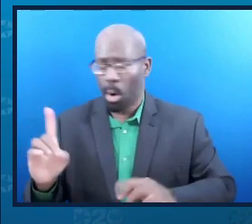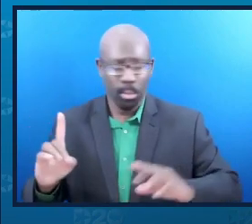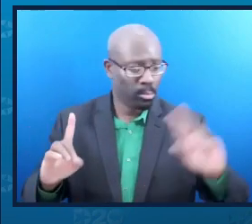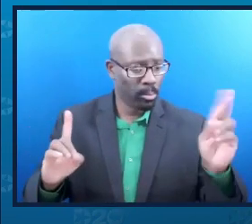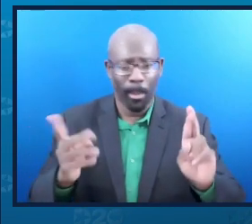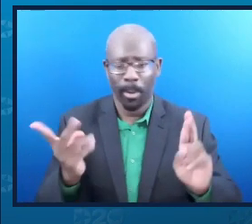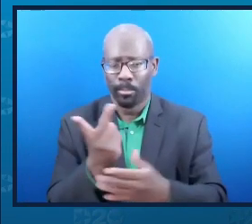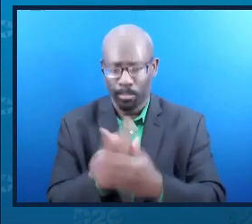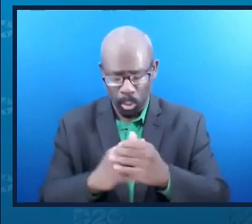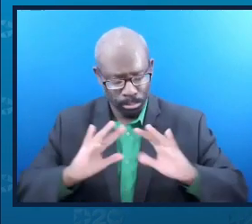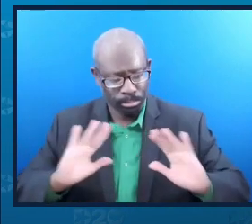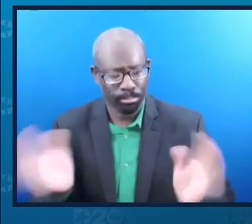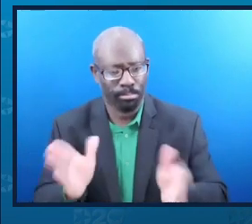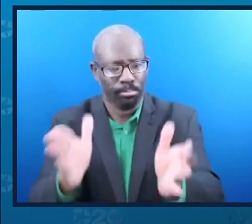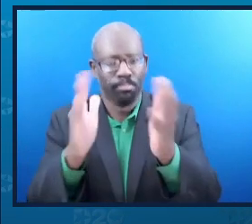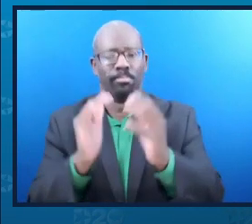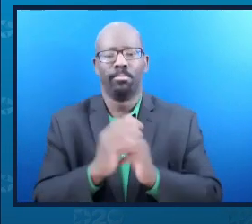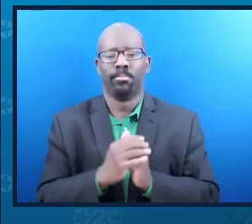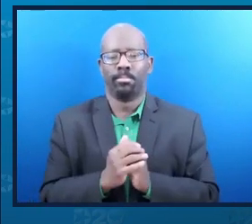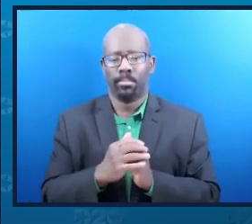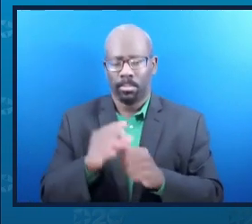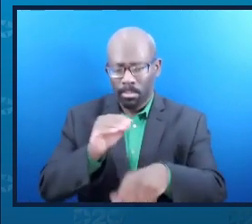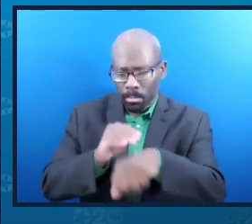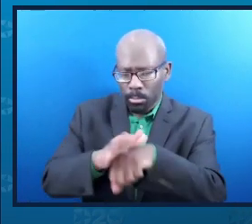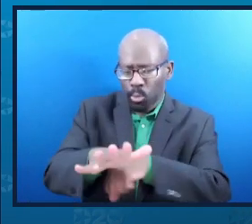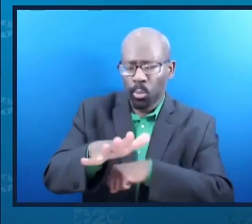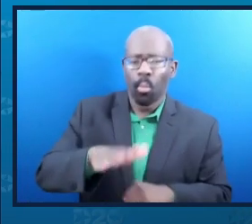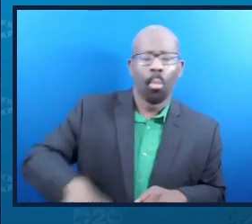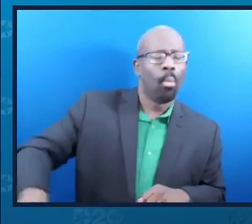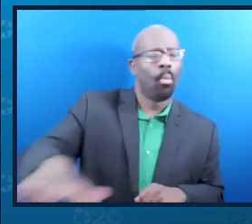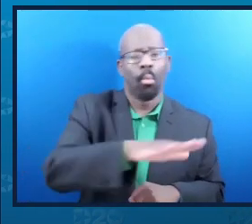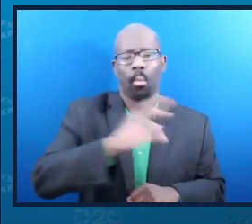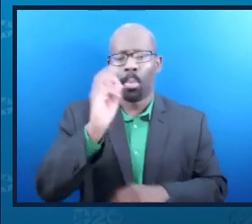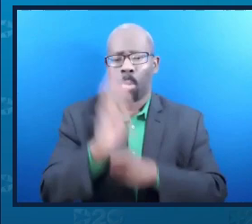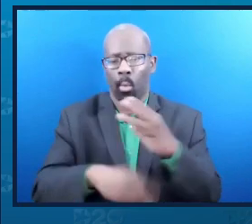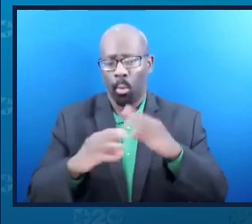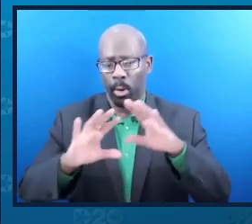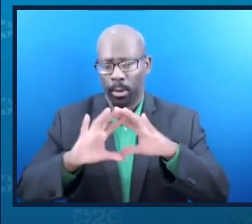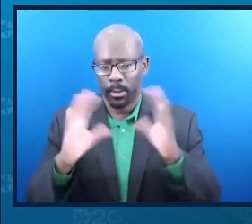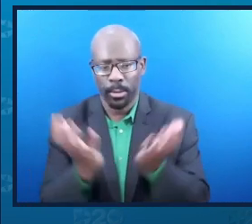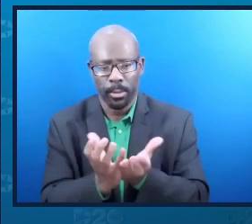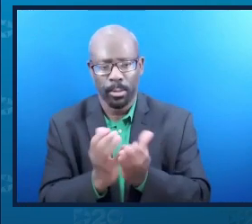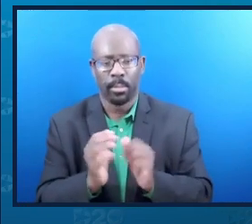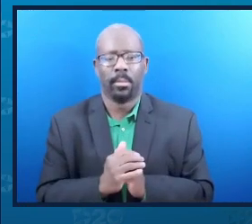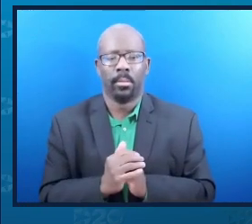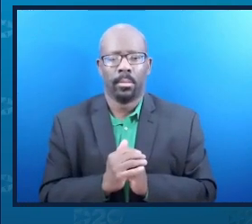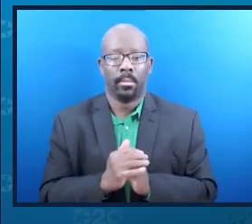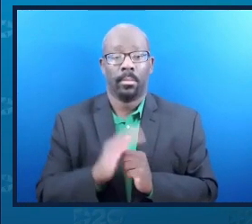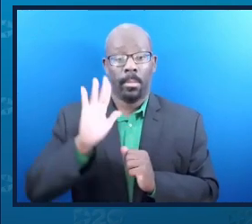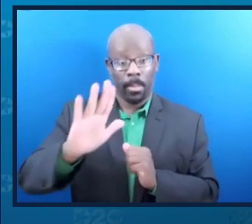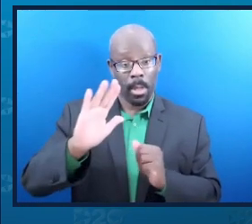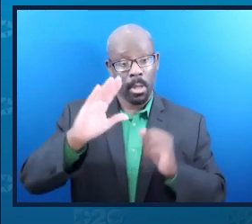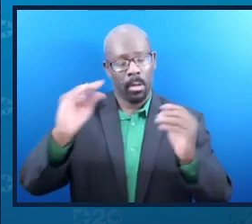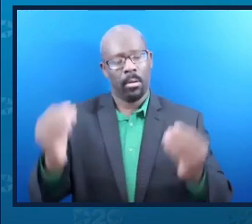THE FRIENDSHIP OF PEOPLE ACROSS THE NATION AND AROUND THE WORLD. WELL, SUMMONING THE STRENGTH,